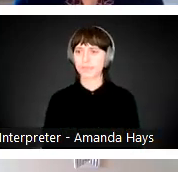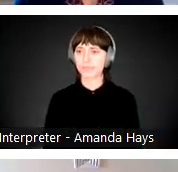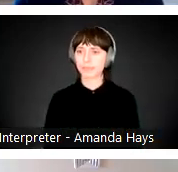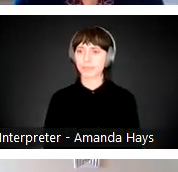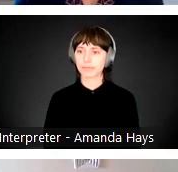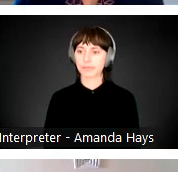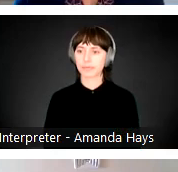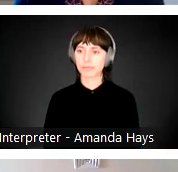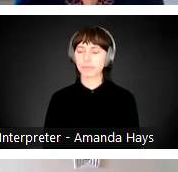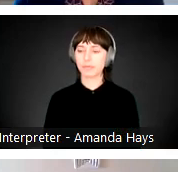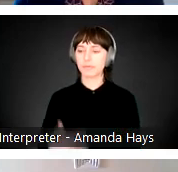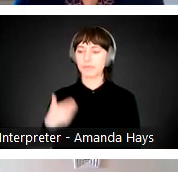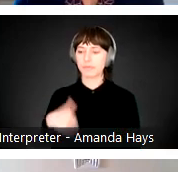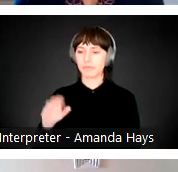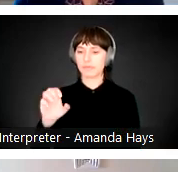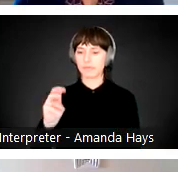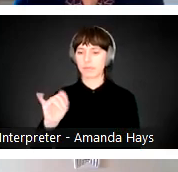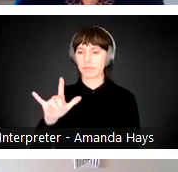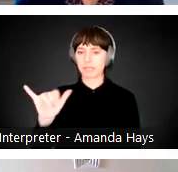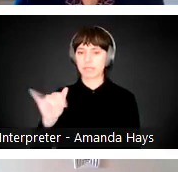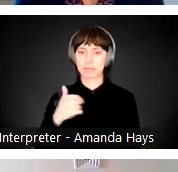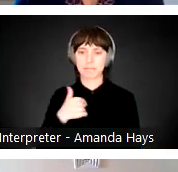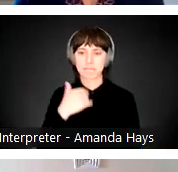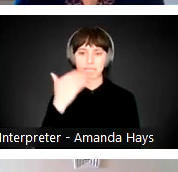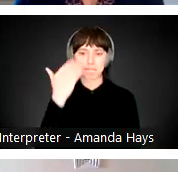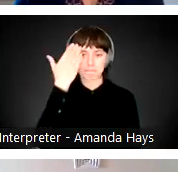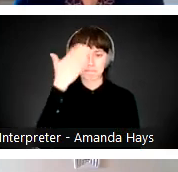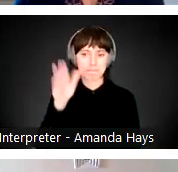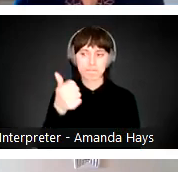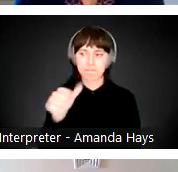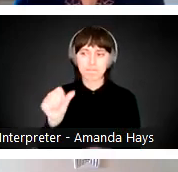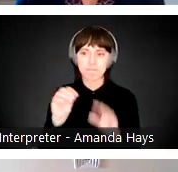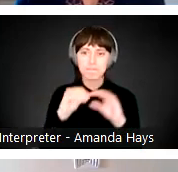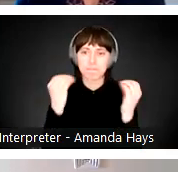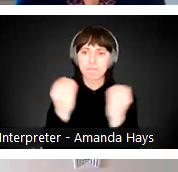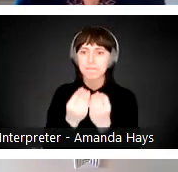organizations bringing a class action